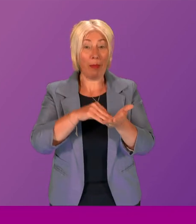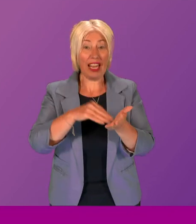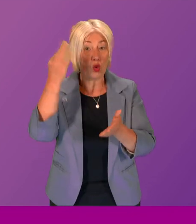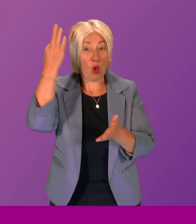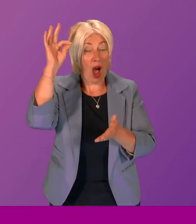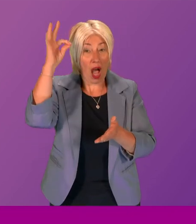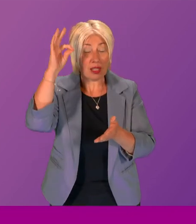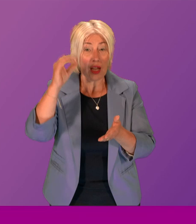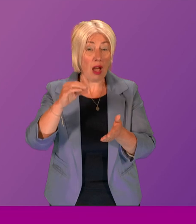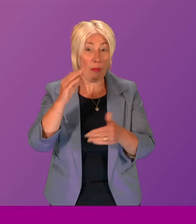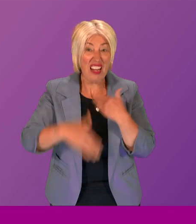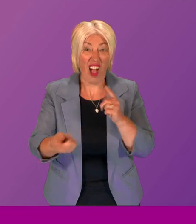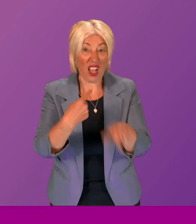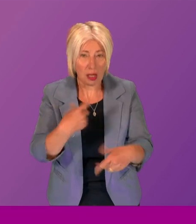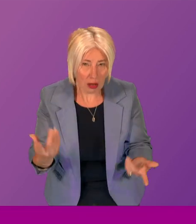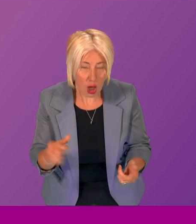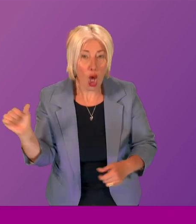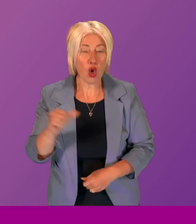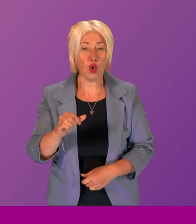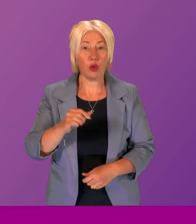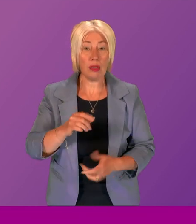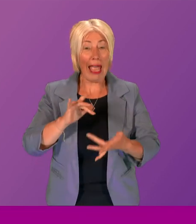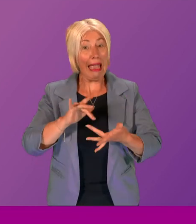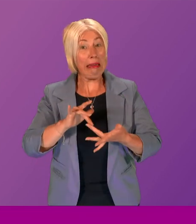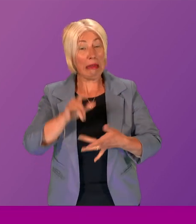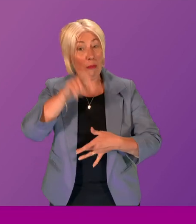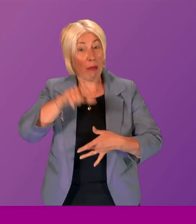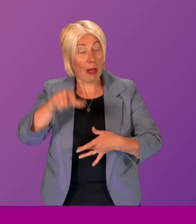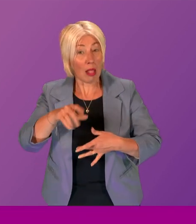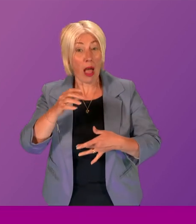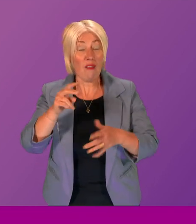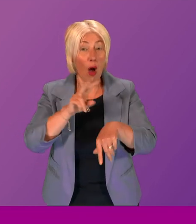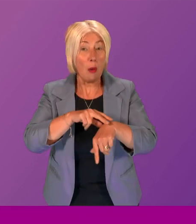whether innocent people should have a police record when they have done nothing wrong. It